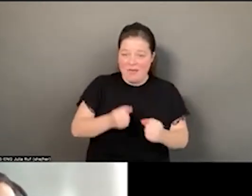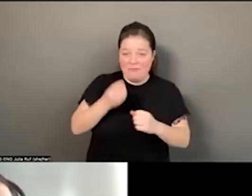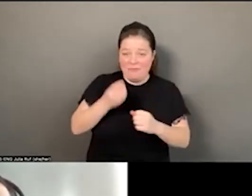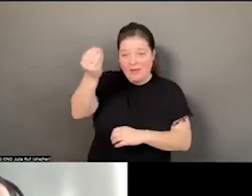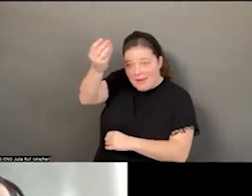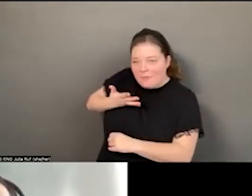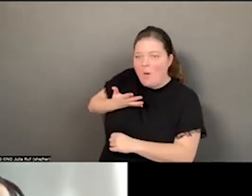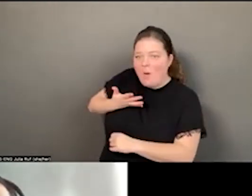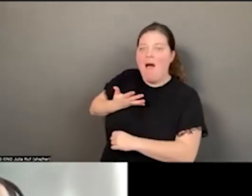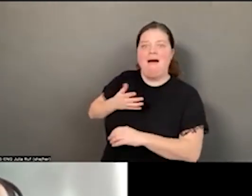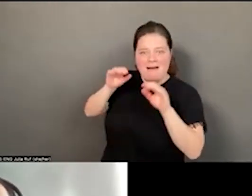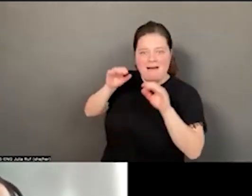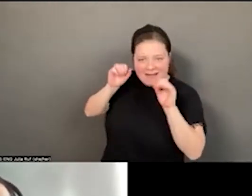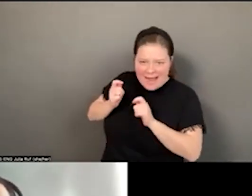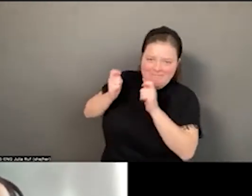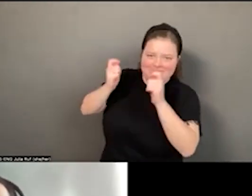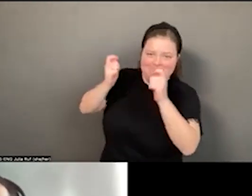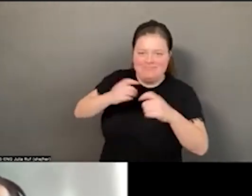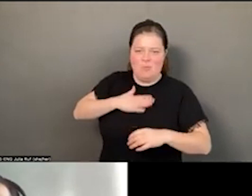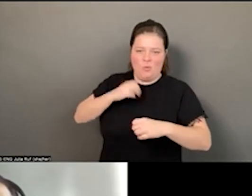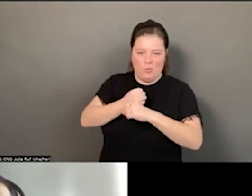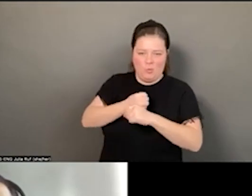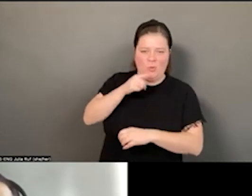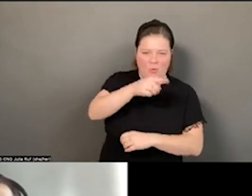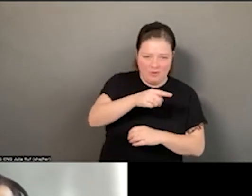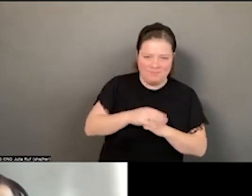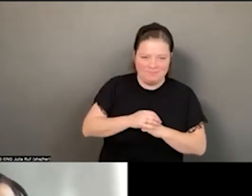And this directive aims at ensuring equal pay for equal work.